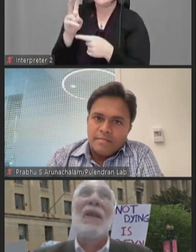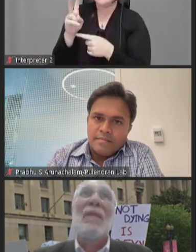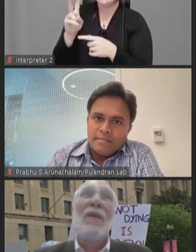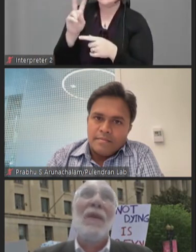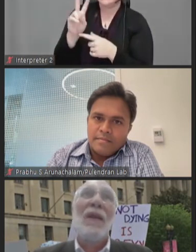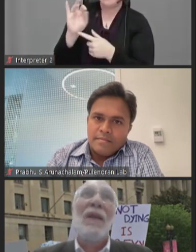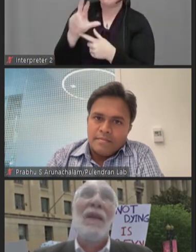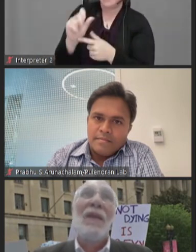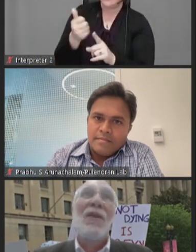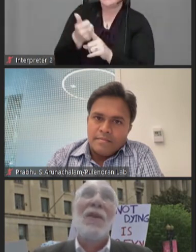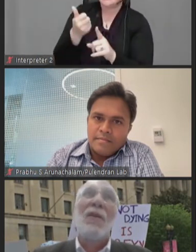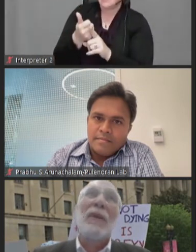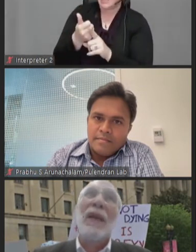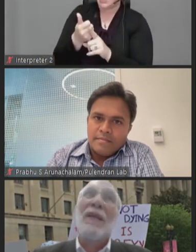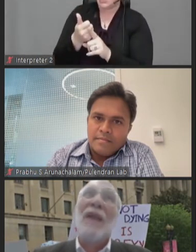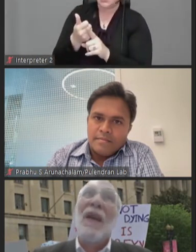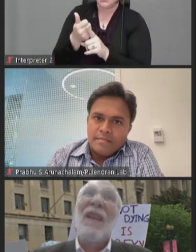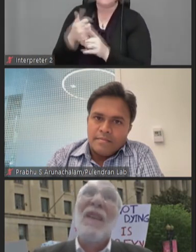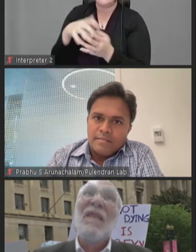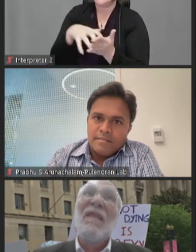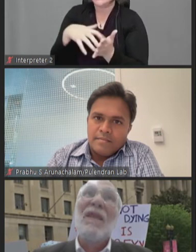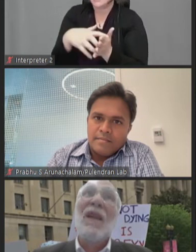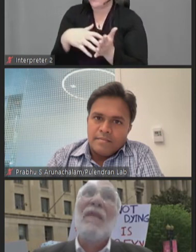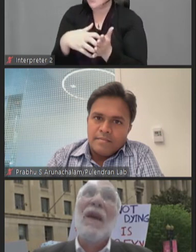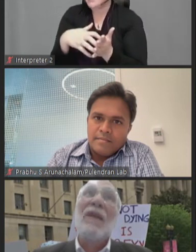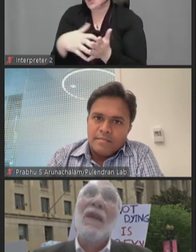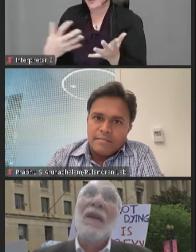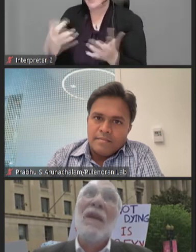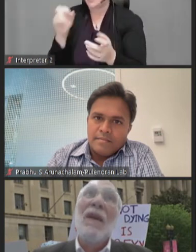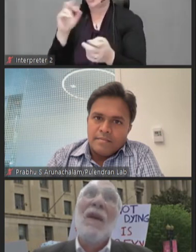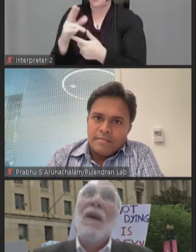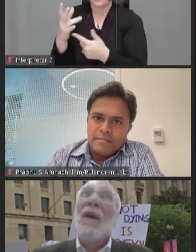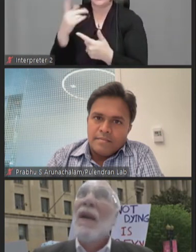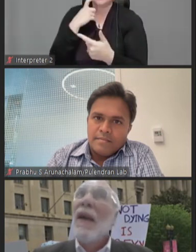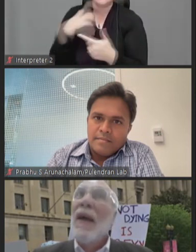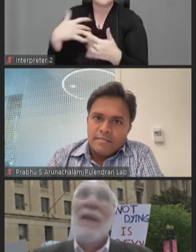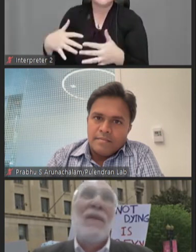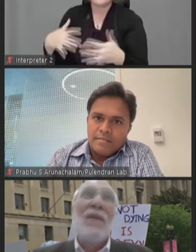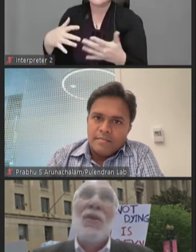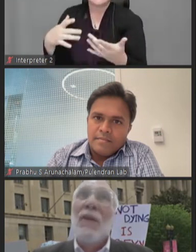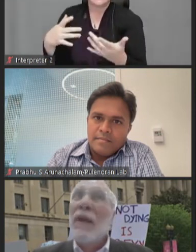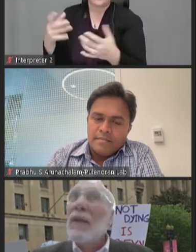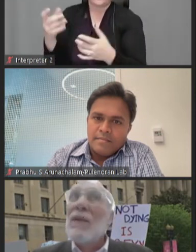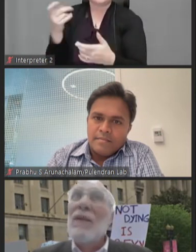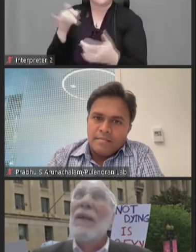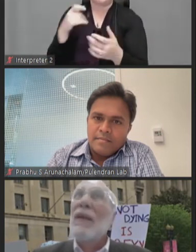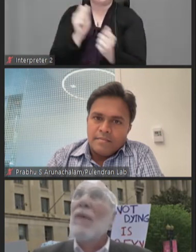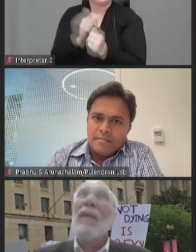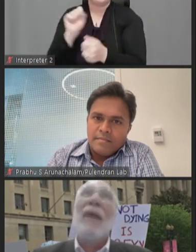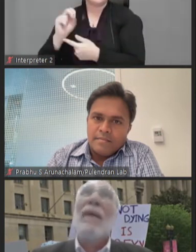immunity. So you don't really get a take with a live vaccine? And Shingrix gets around that